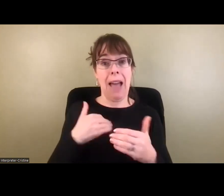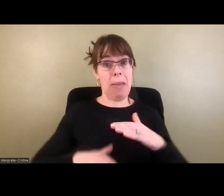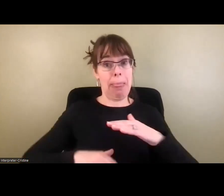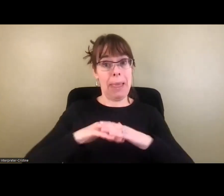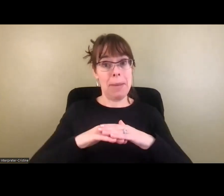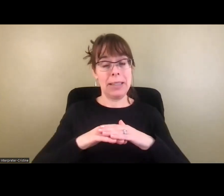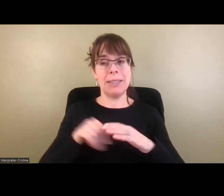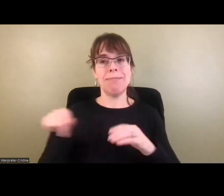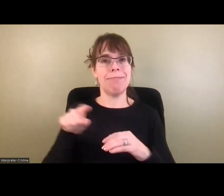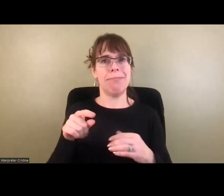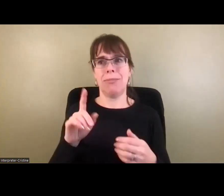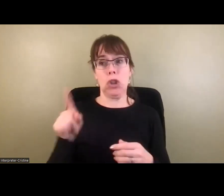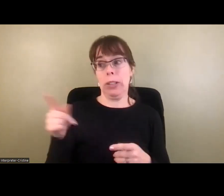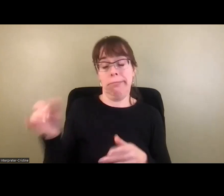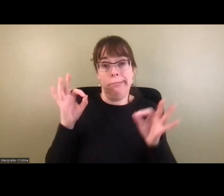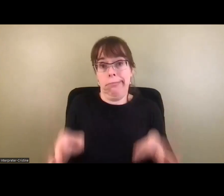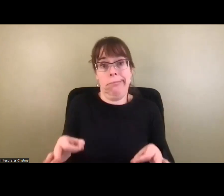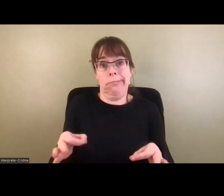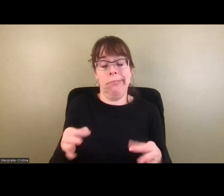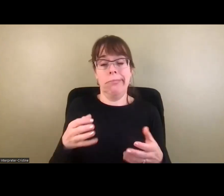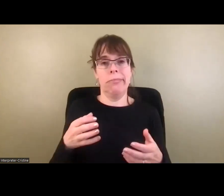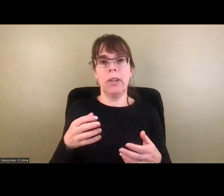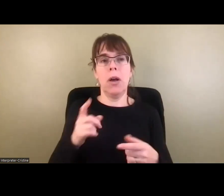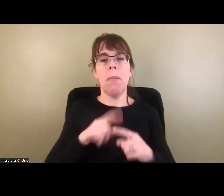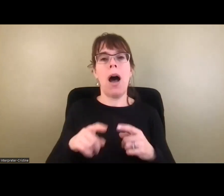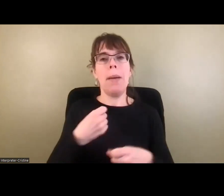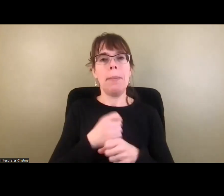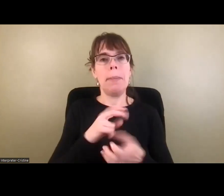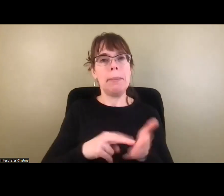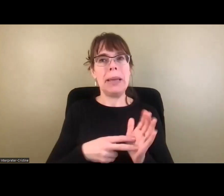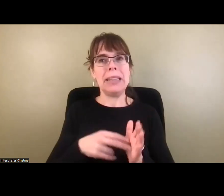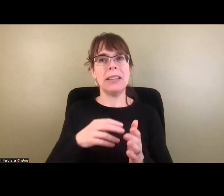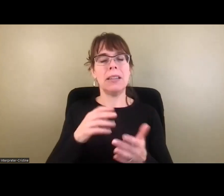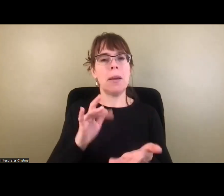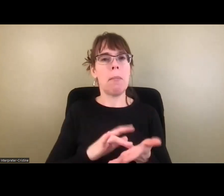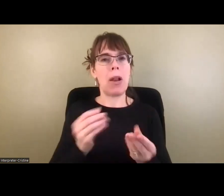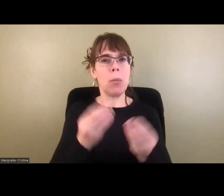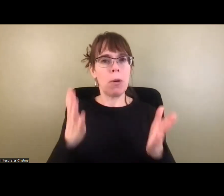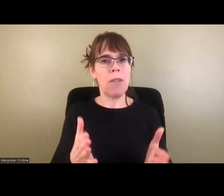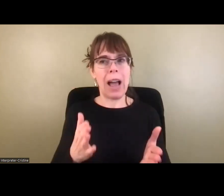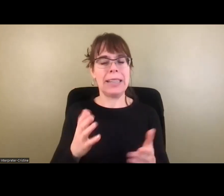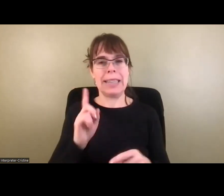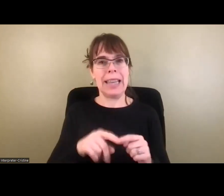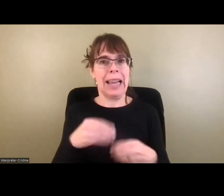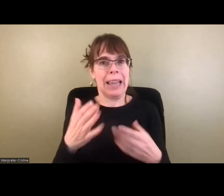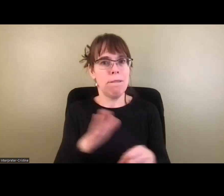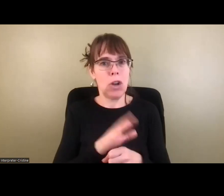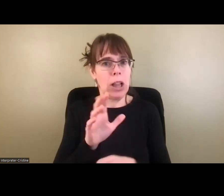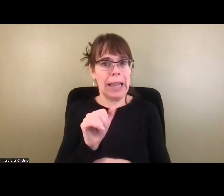they are very arbitrary and they prevent medical providers from providing the care that folks need,